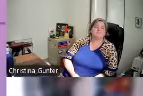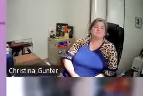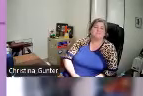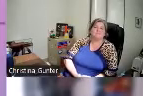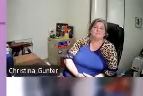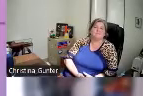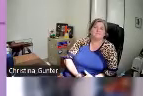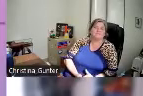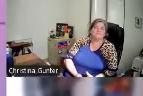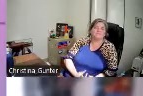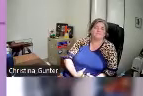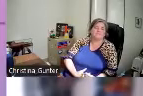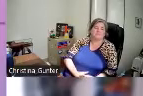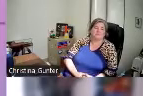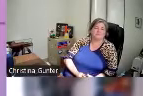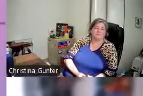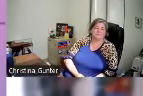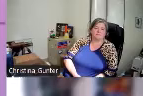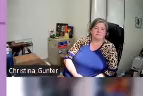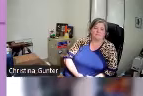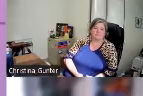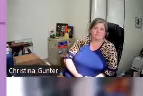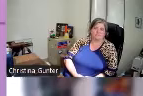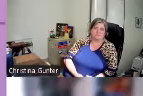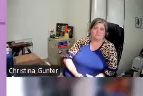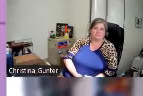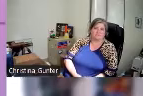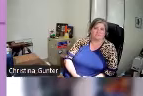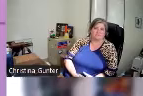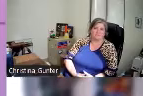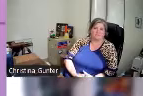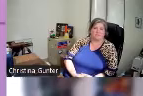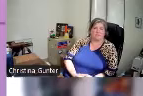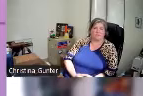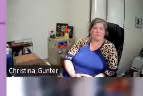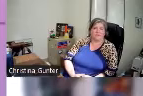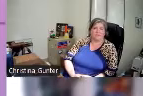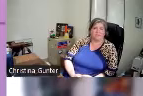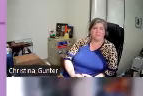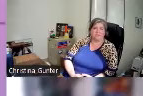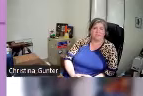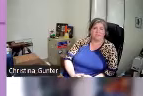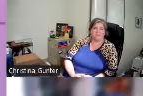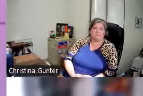And to just provide a presentation overview of what we'll be covering in the next 50 minutes